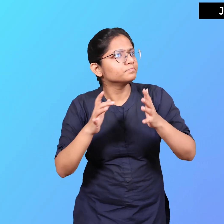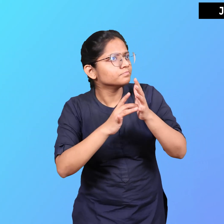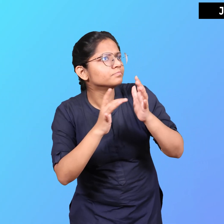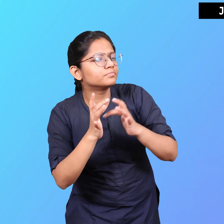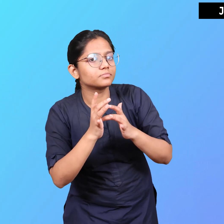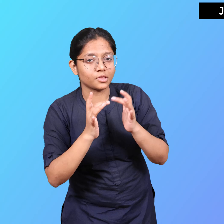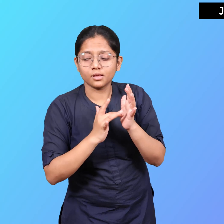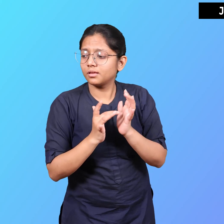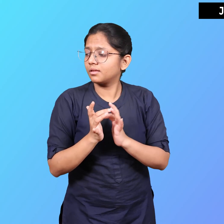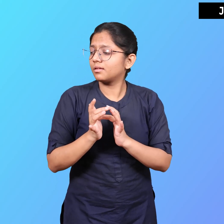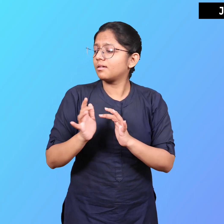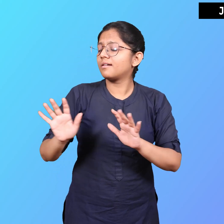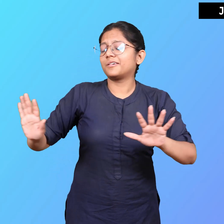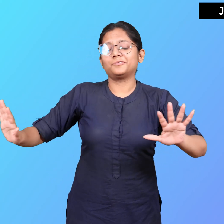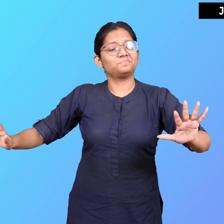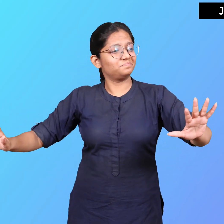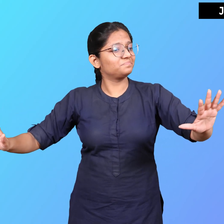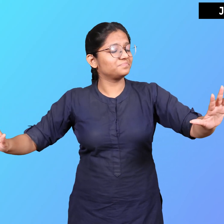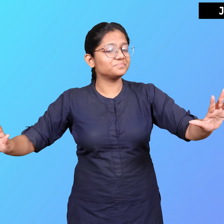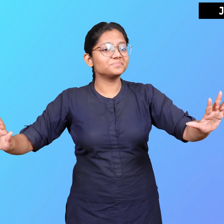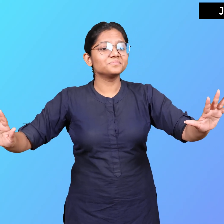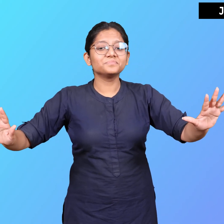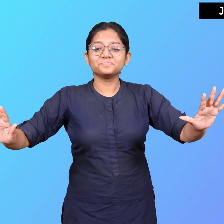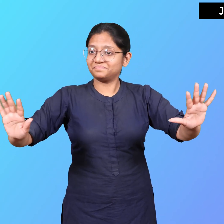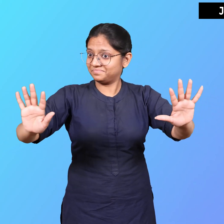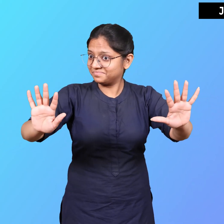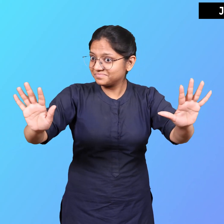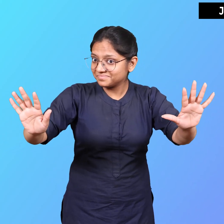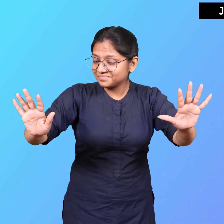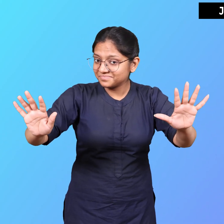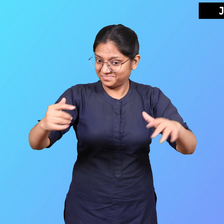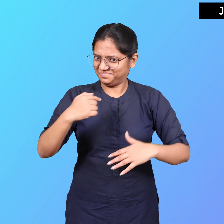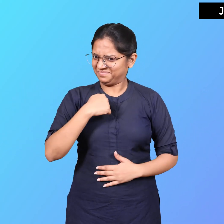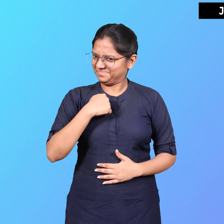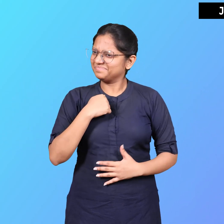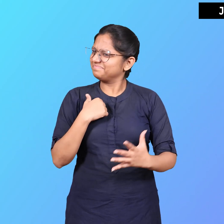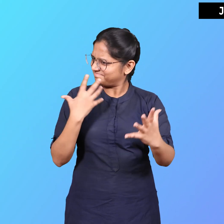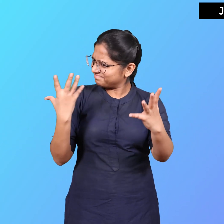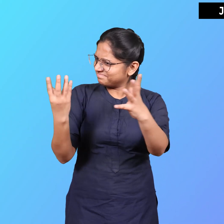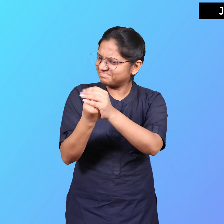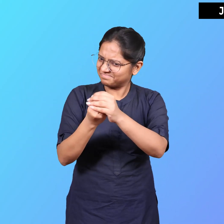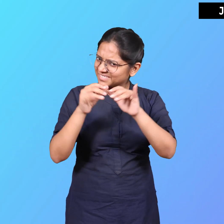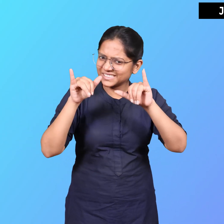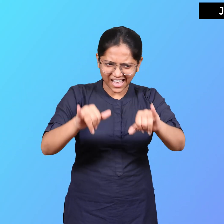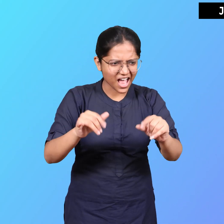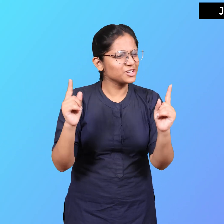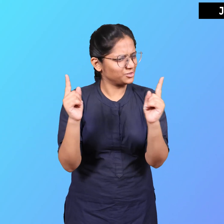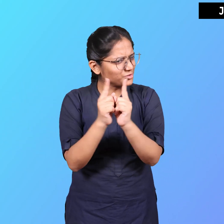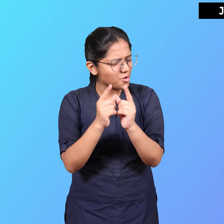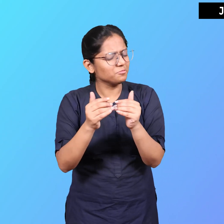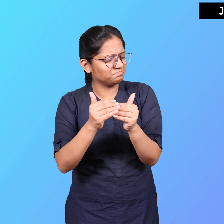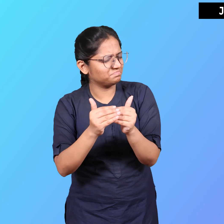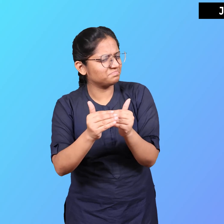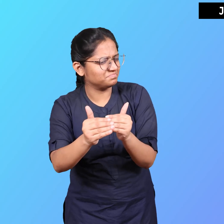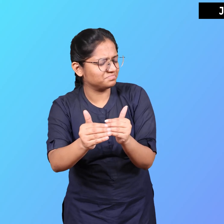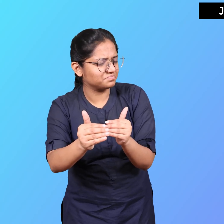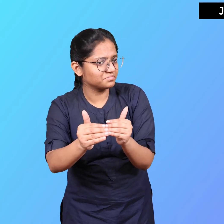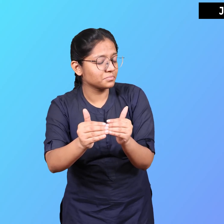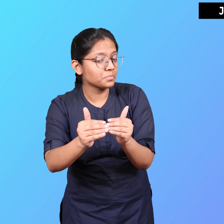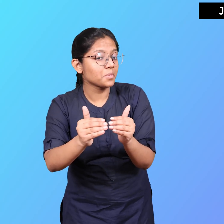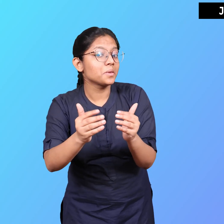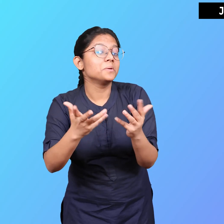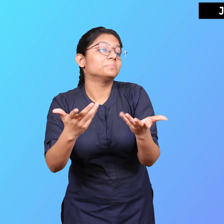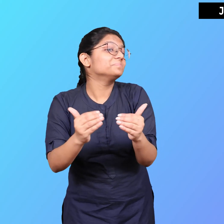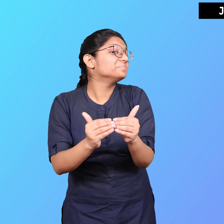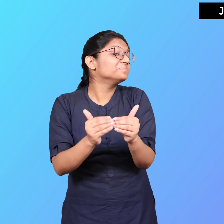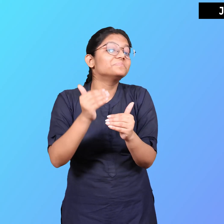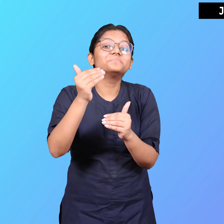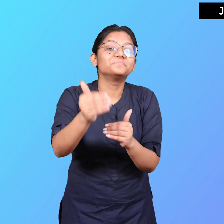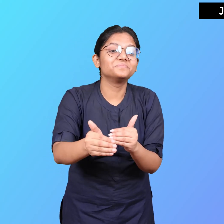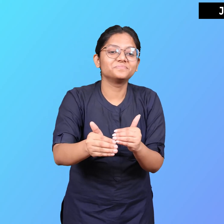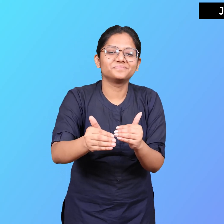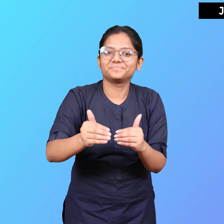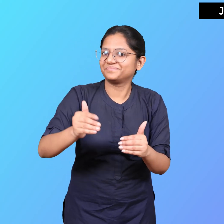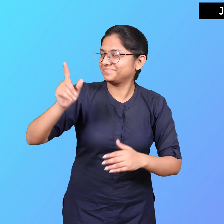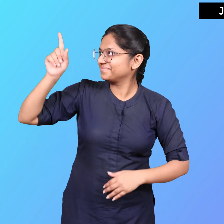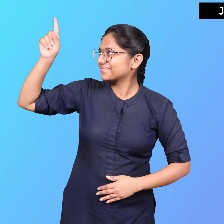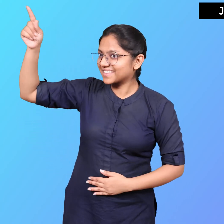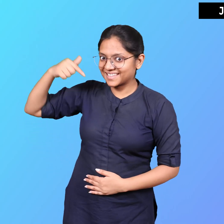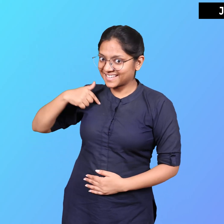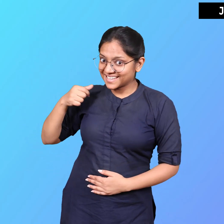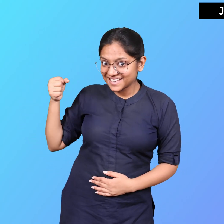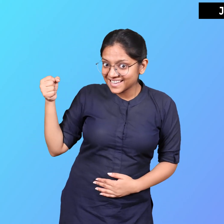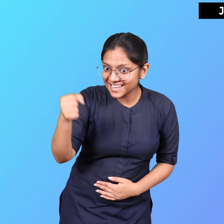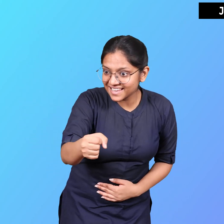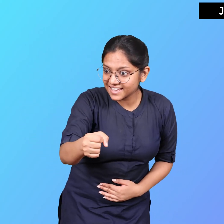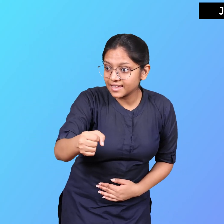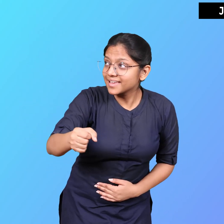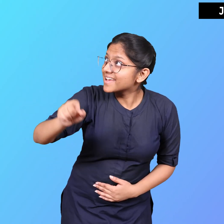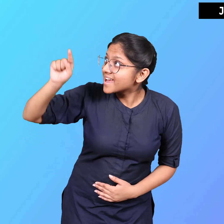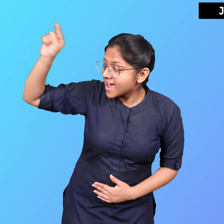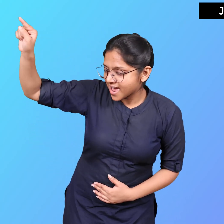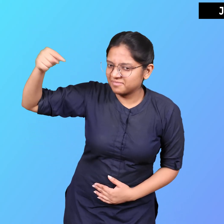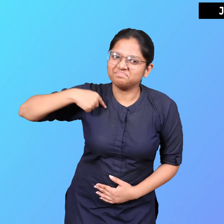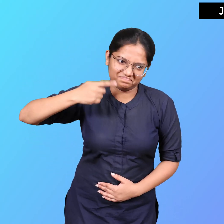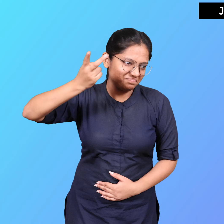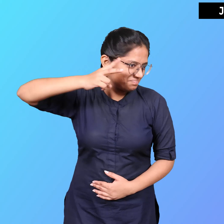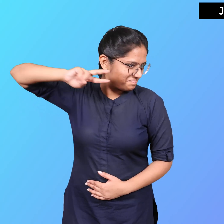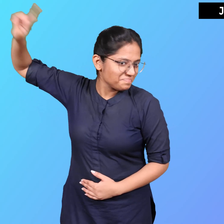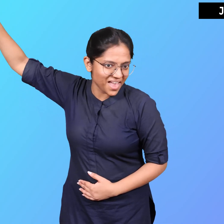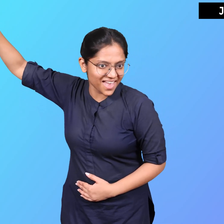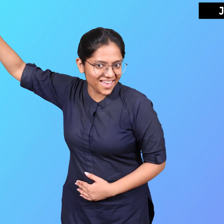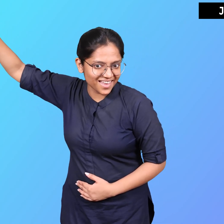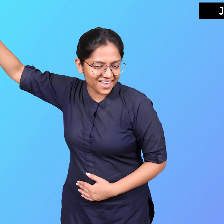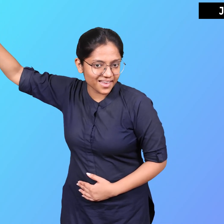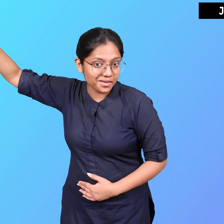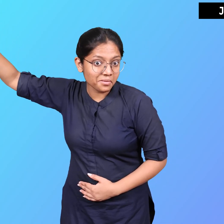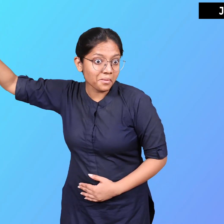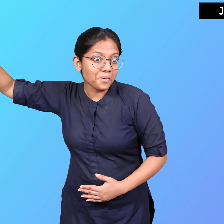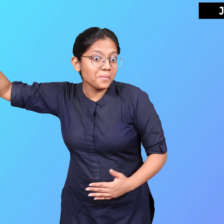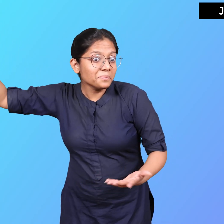Then Jesus said, “I will be with you a little while longer. Then I will go back to the one who sent me.